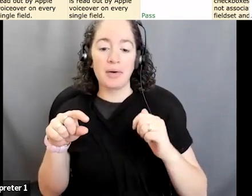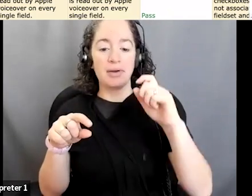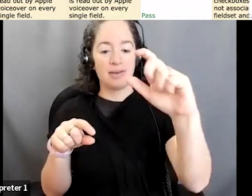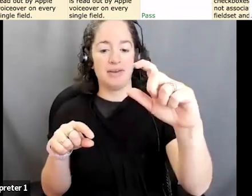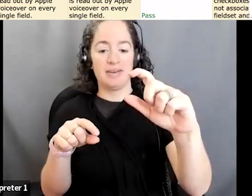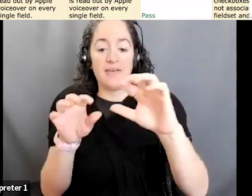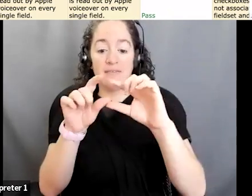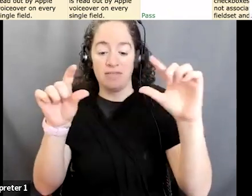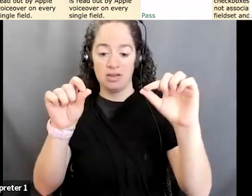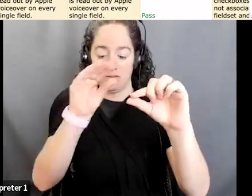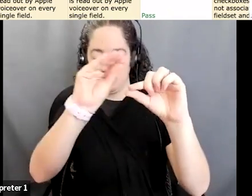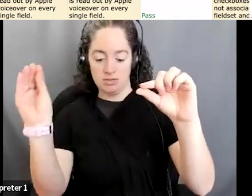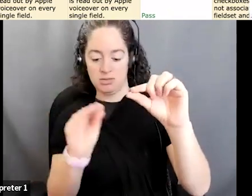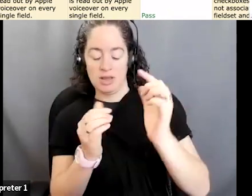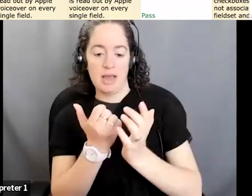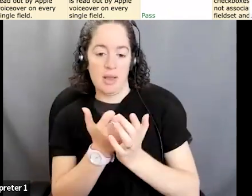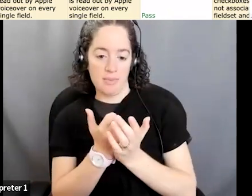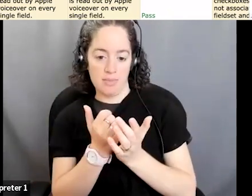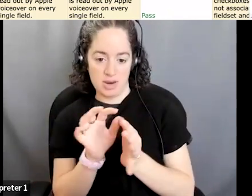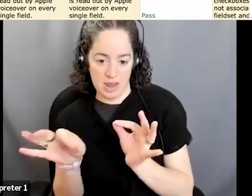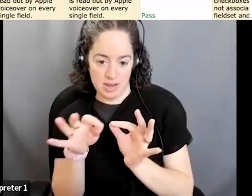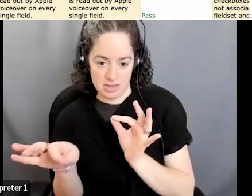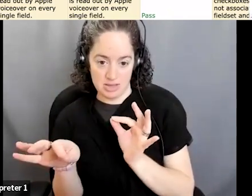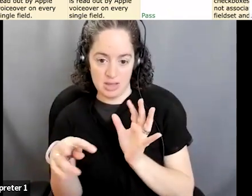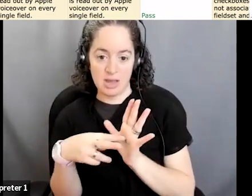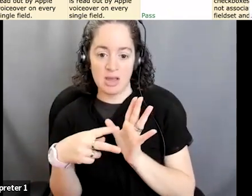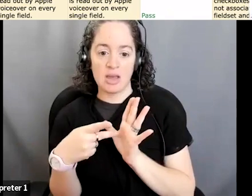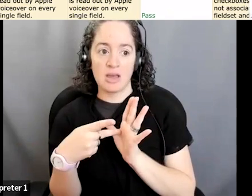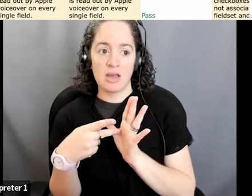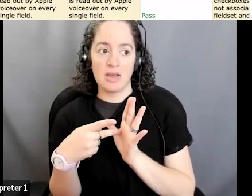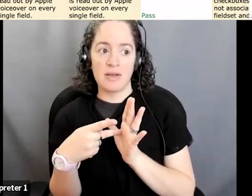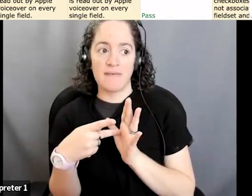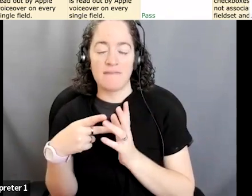which means that it is not visually available to people,